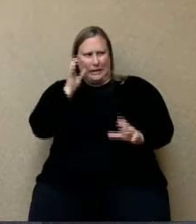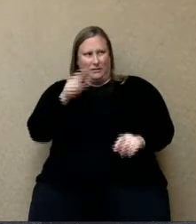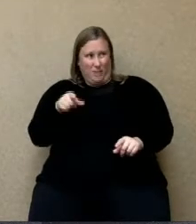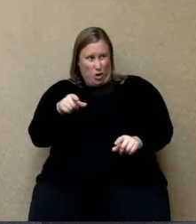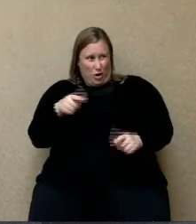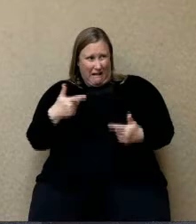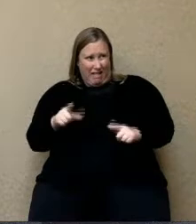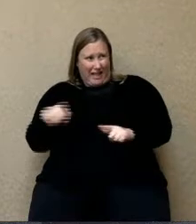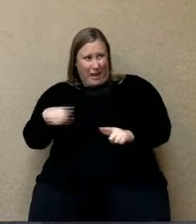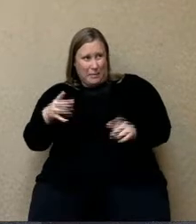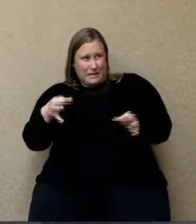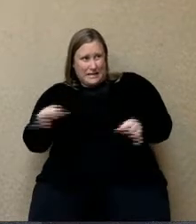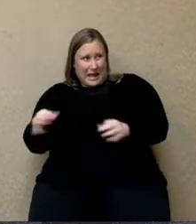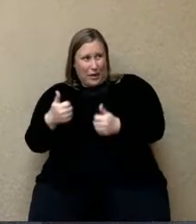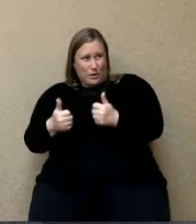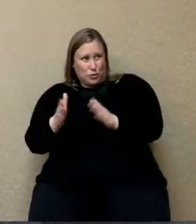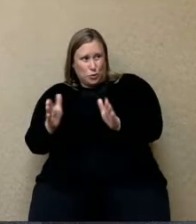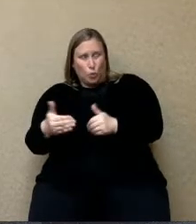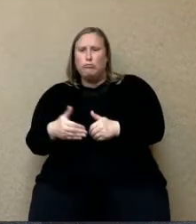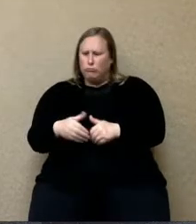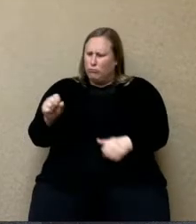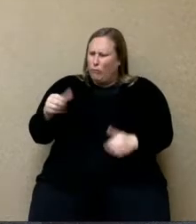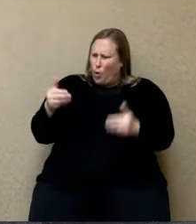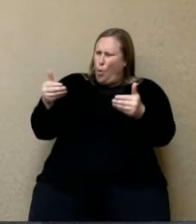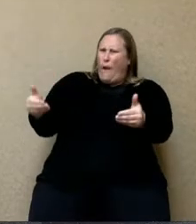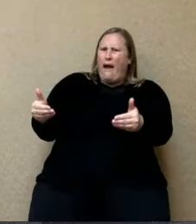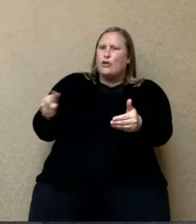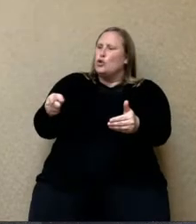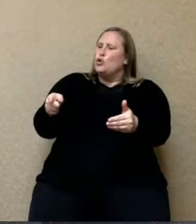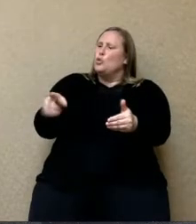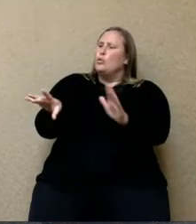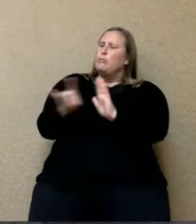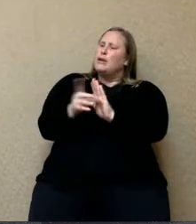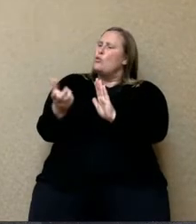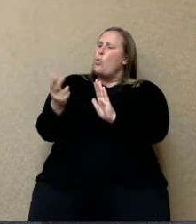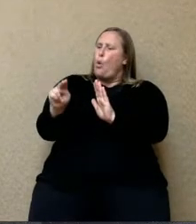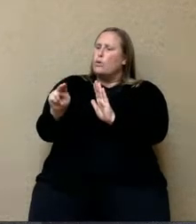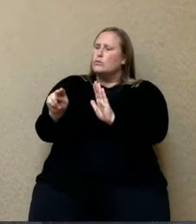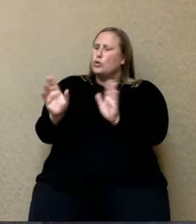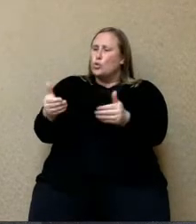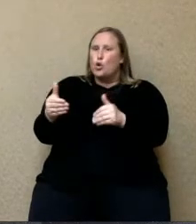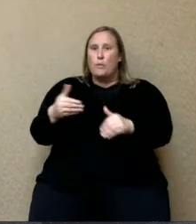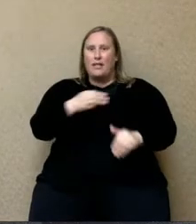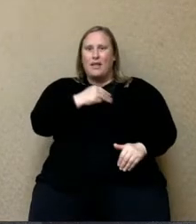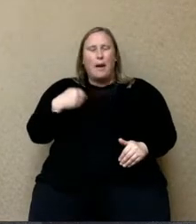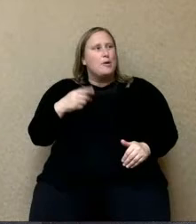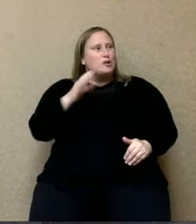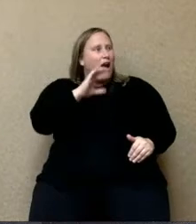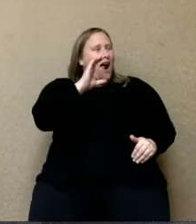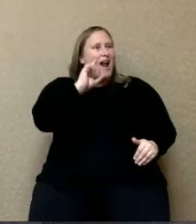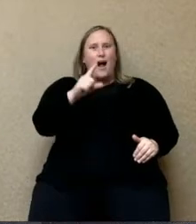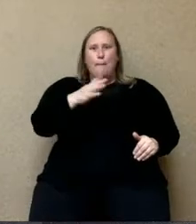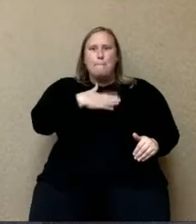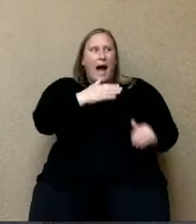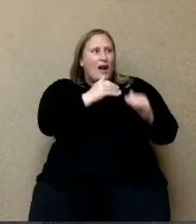Pick your room. But it was super empowering for the members. They were running around like, oh this is so great,